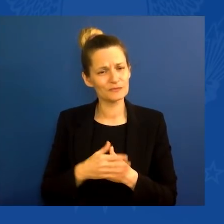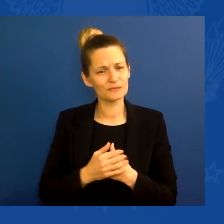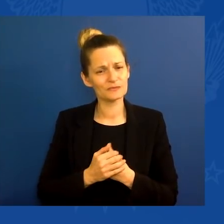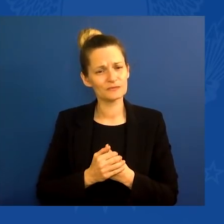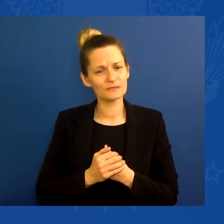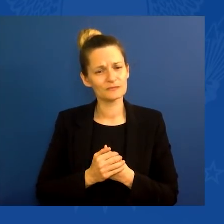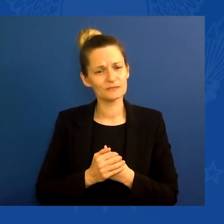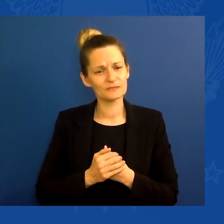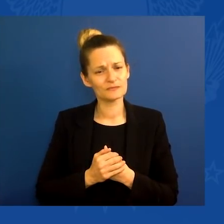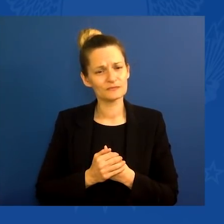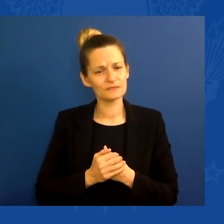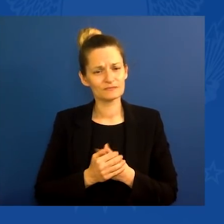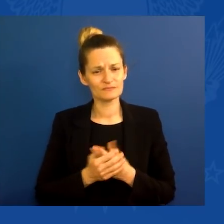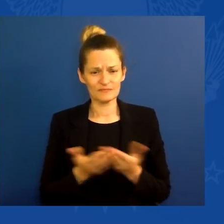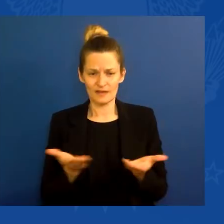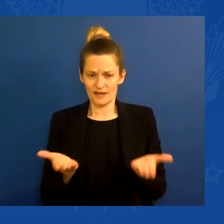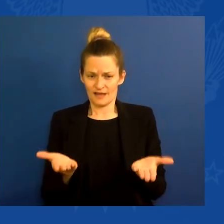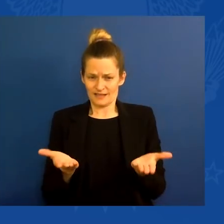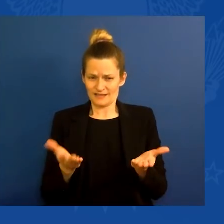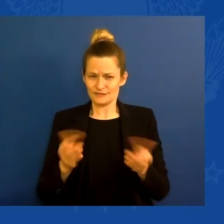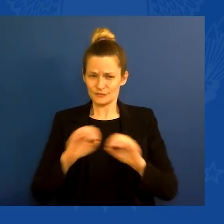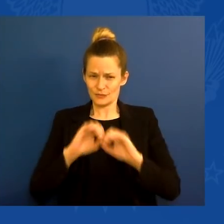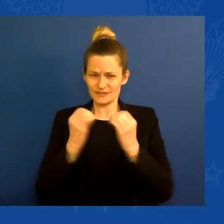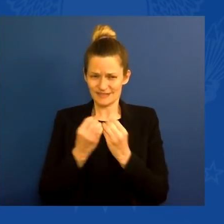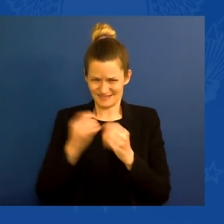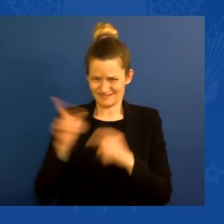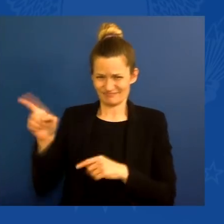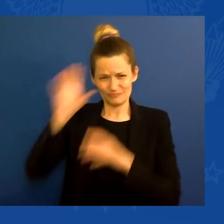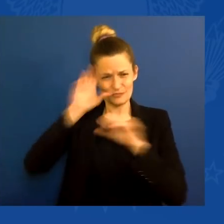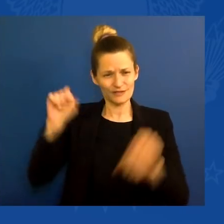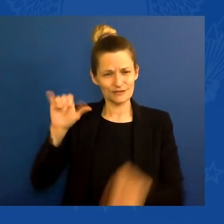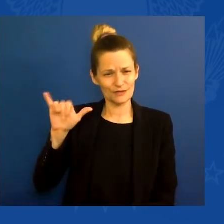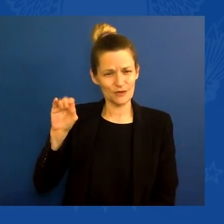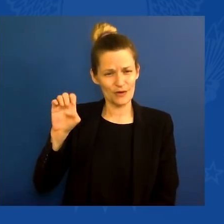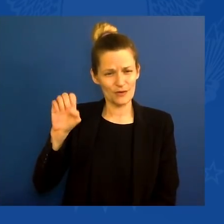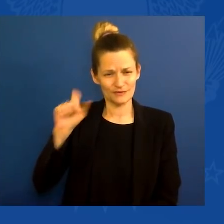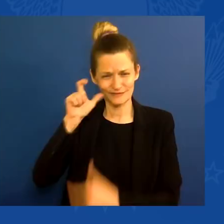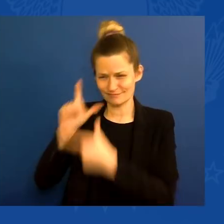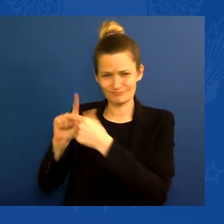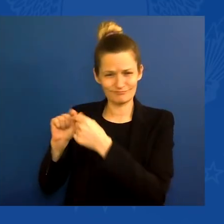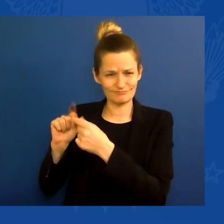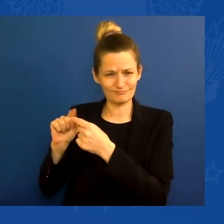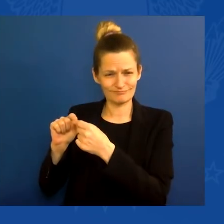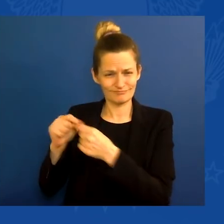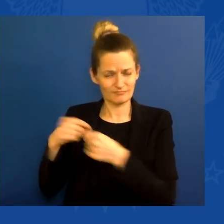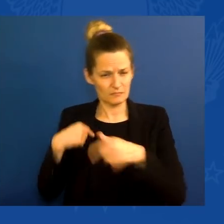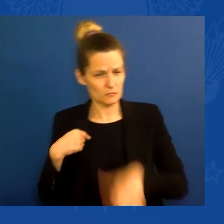I grew up in a neighborhood where you became a cop, a firefighter, or a priest.